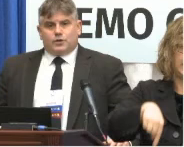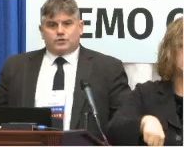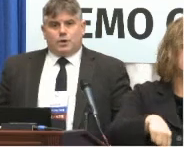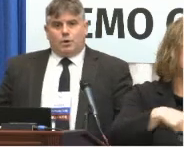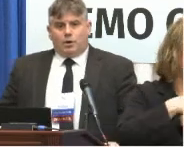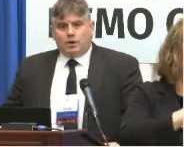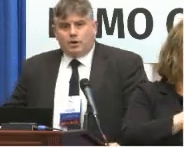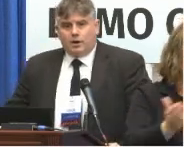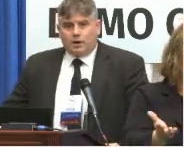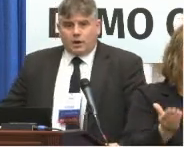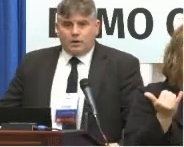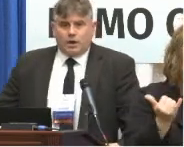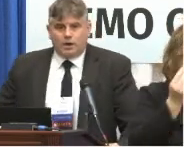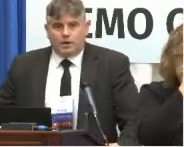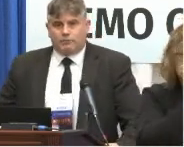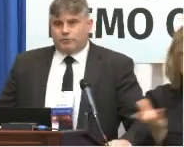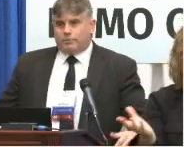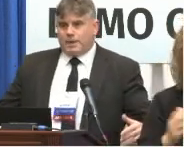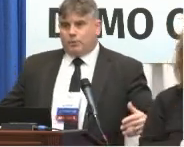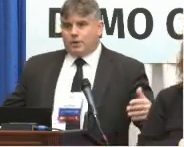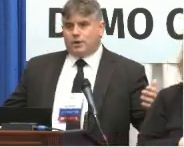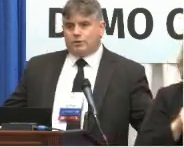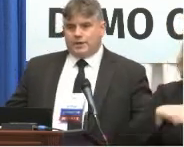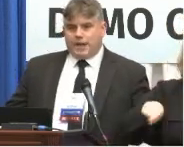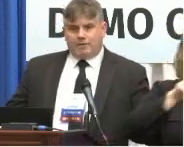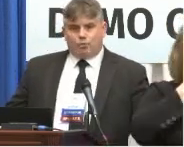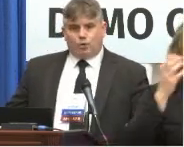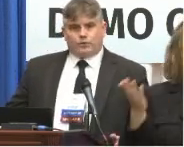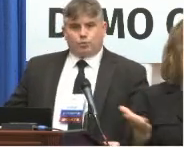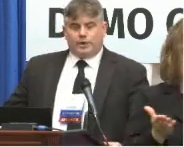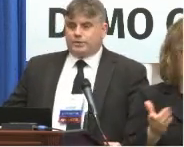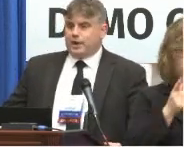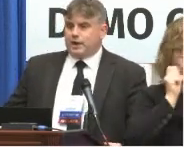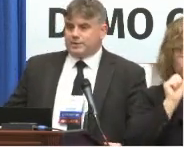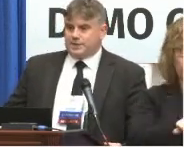So, of the people here that have worked with CCTVs,